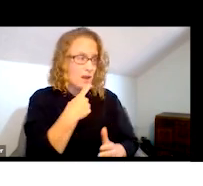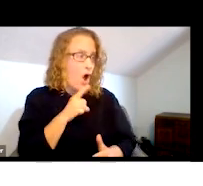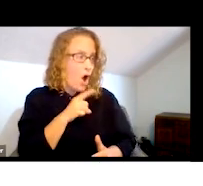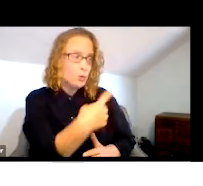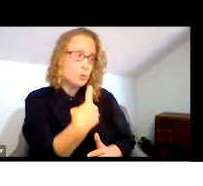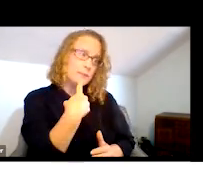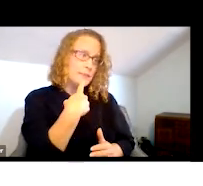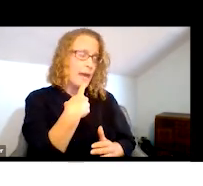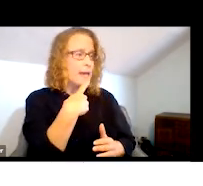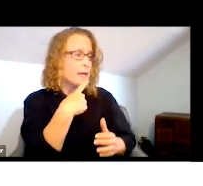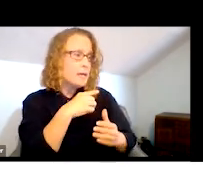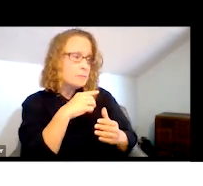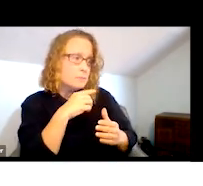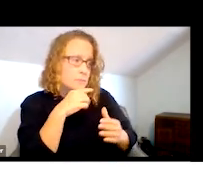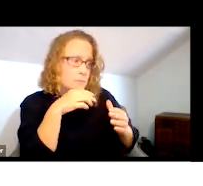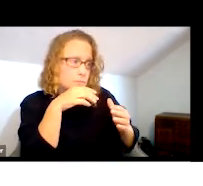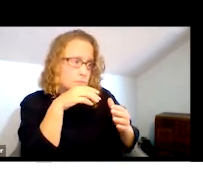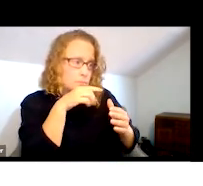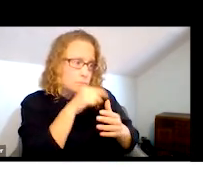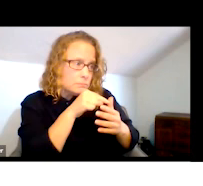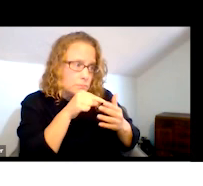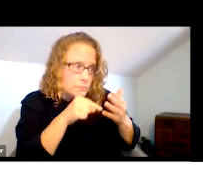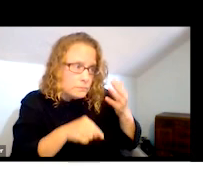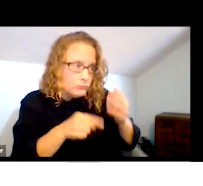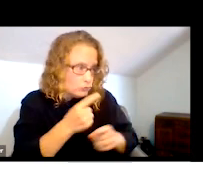We wanna ask probing questions to further seek understanding.